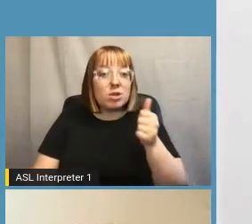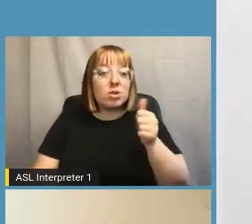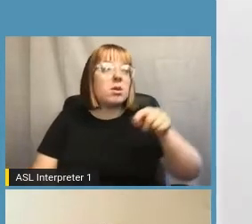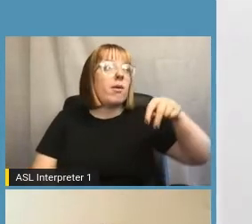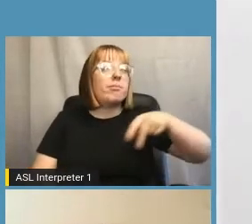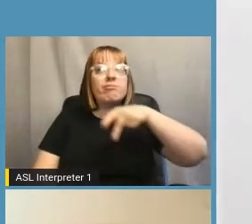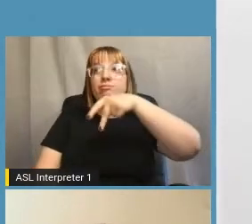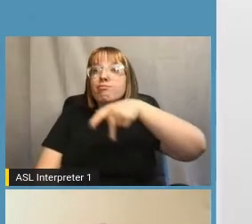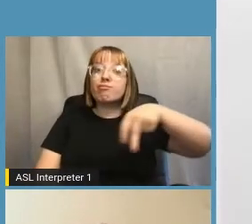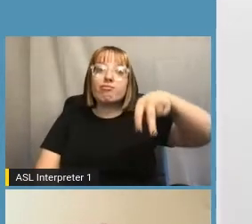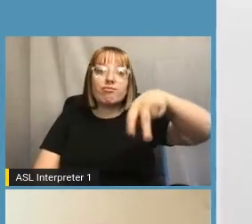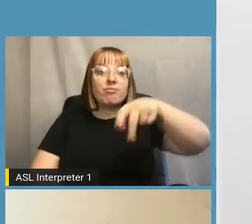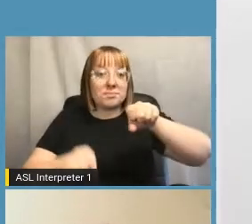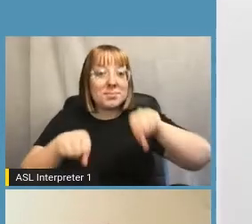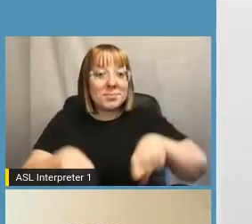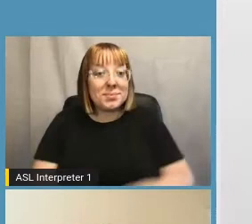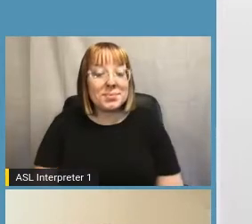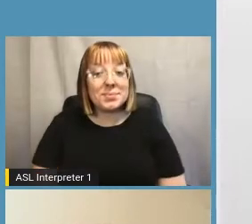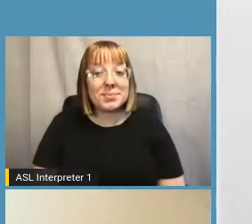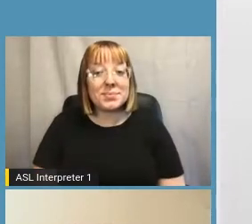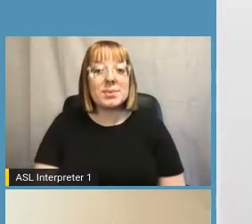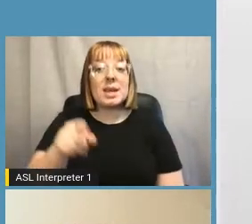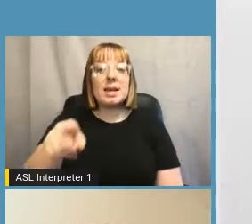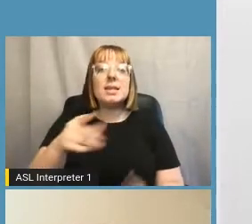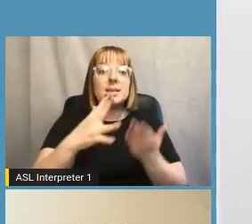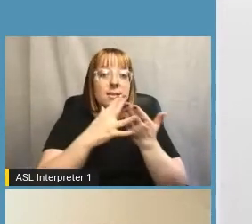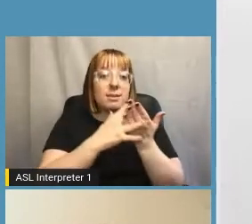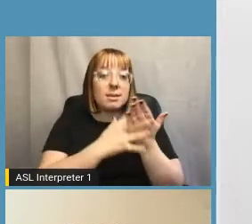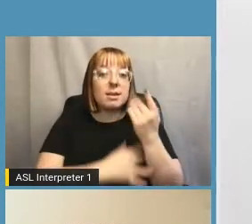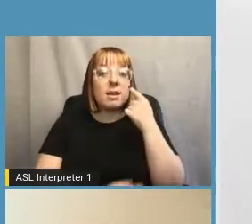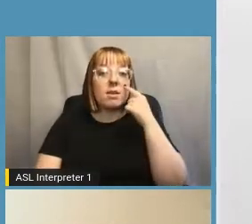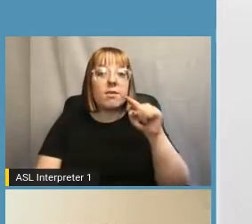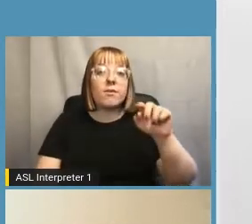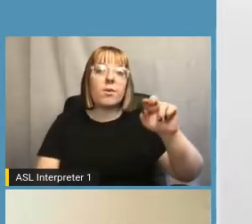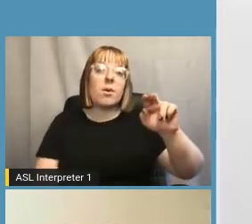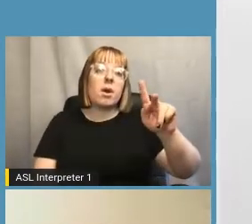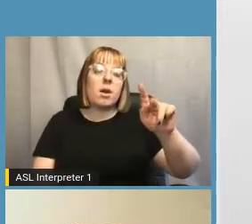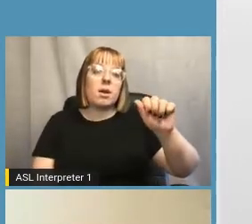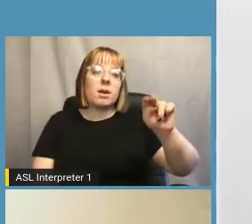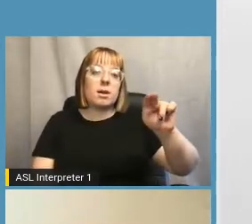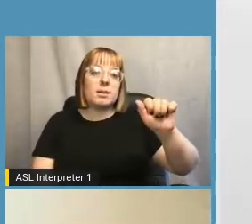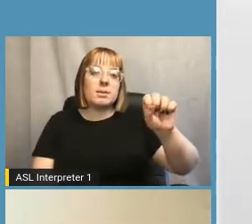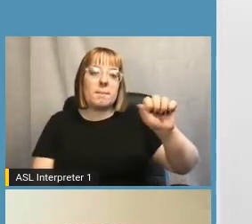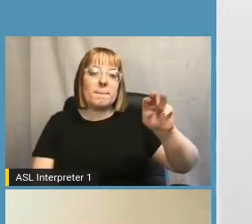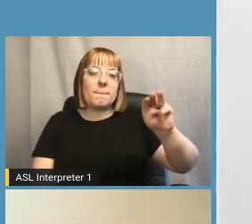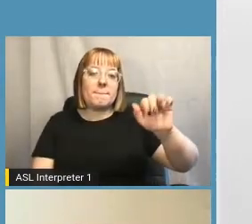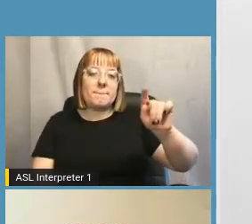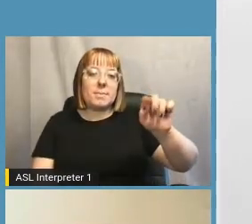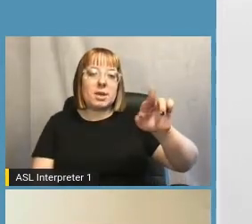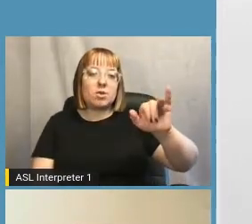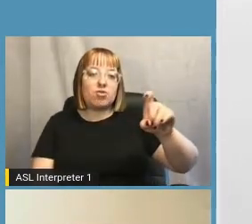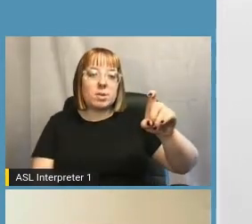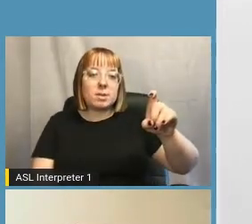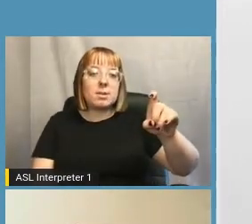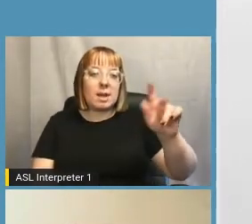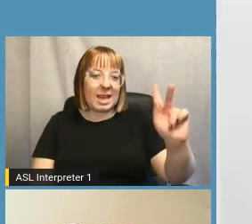this is the uh navigation for comes matrix which is this is the mfa of thesis show from 2020 for